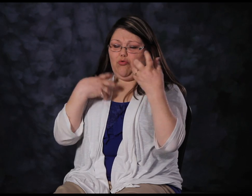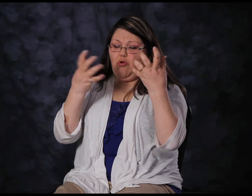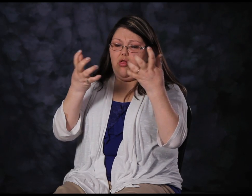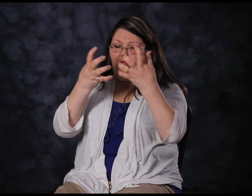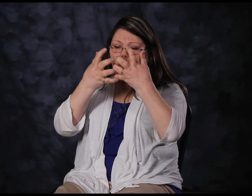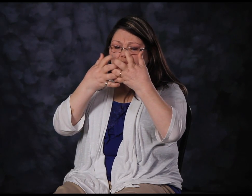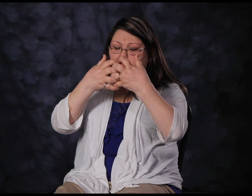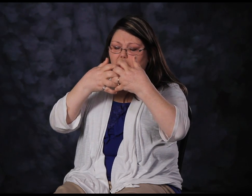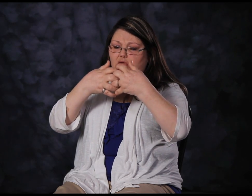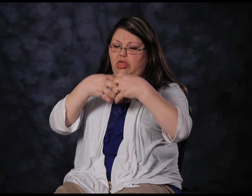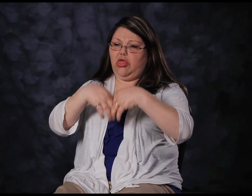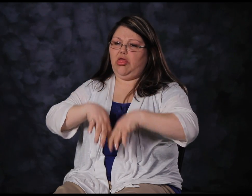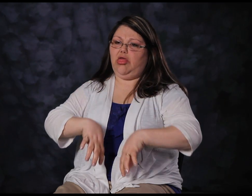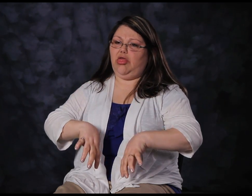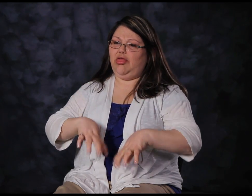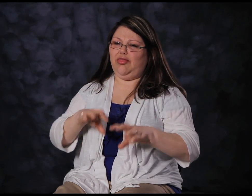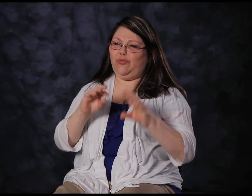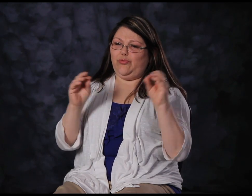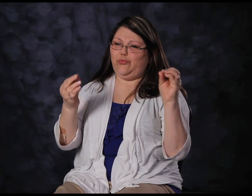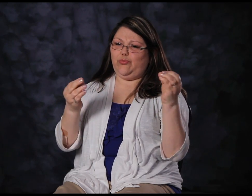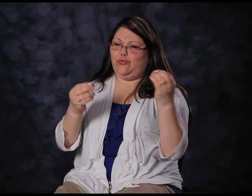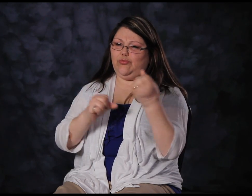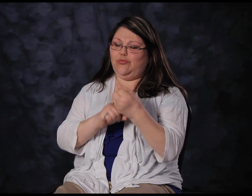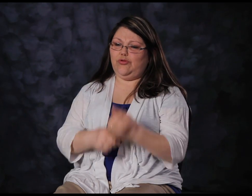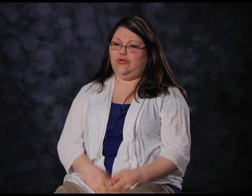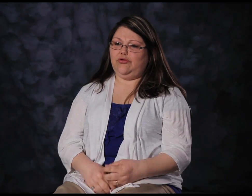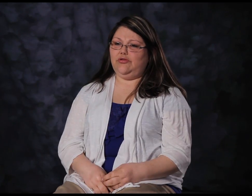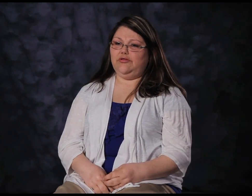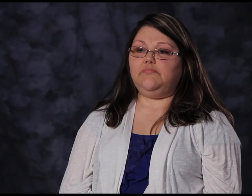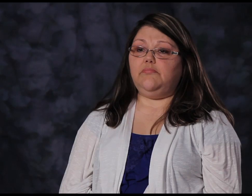and I just started to break down without her.